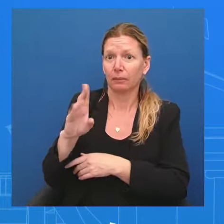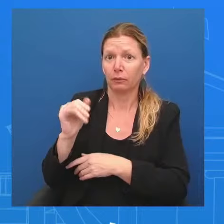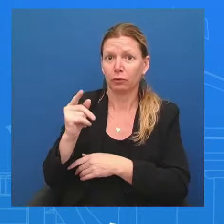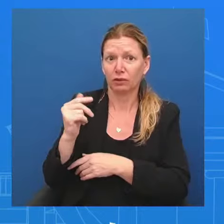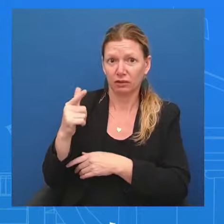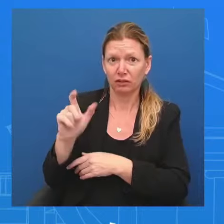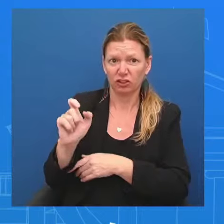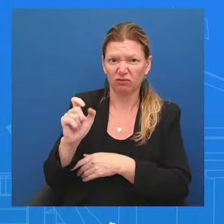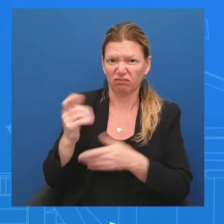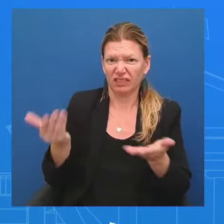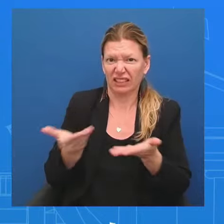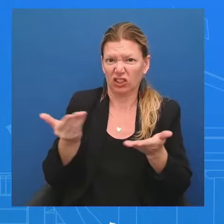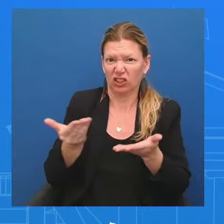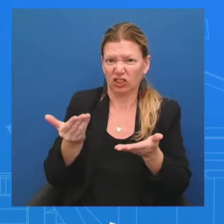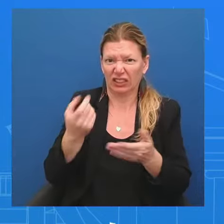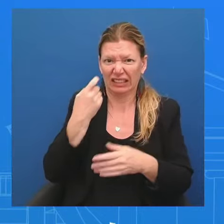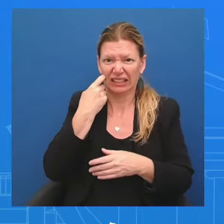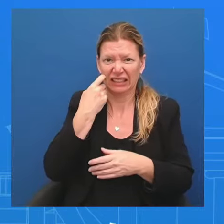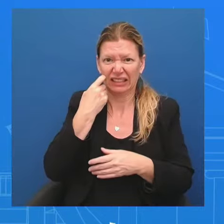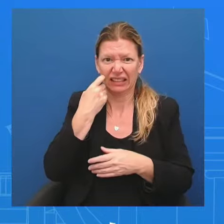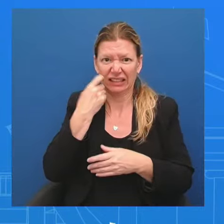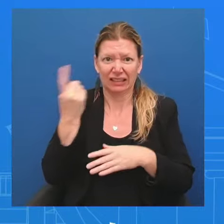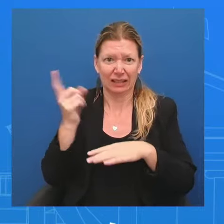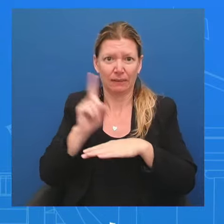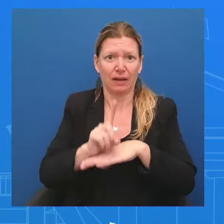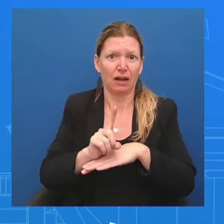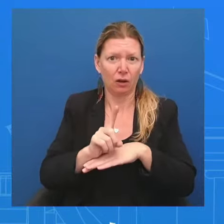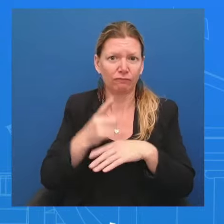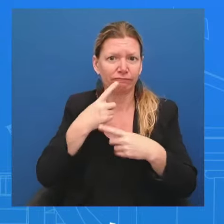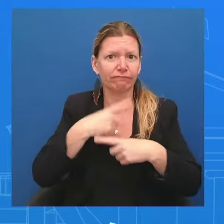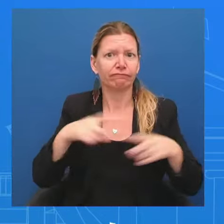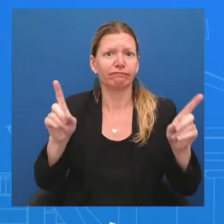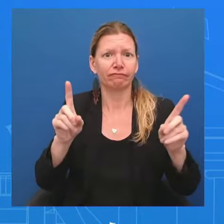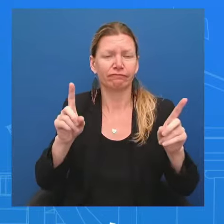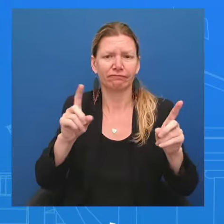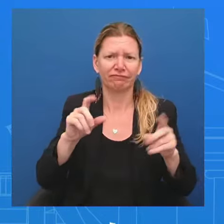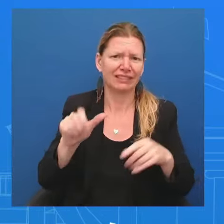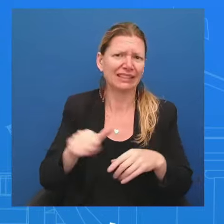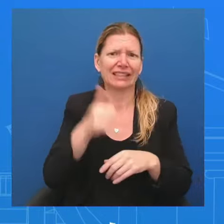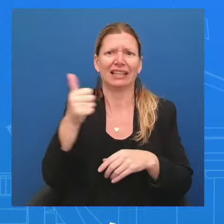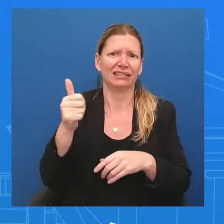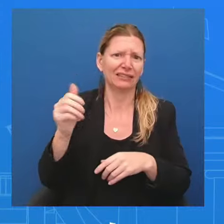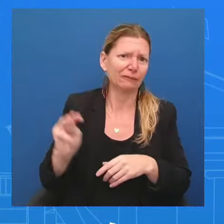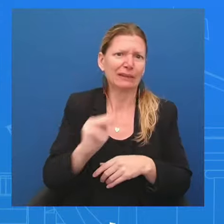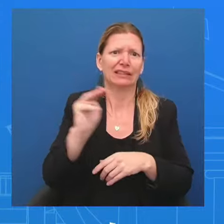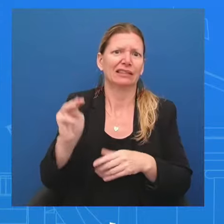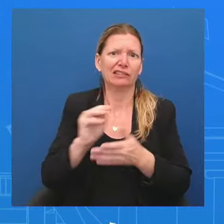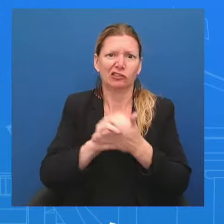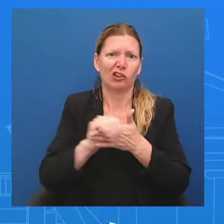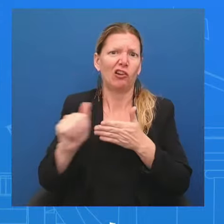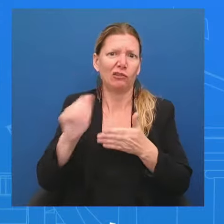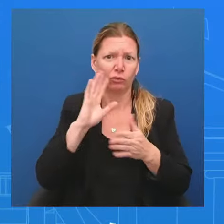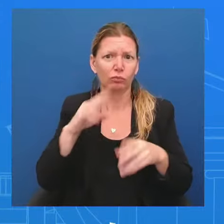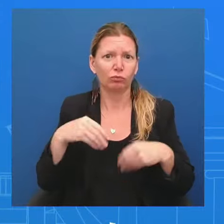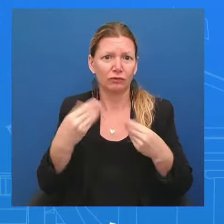that we were providing in emergency funds to get that going. We will have more to share and we want to do everything